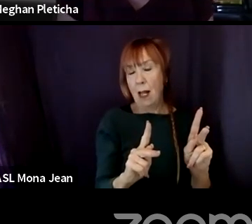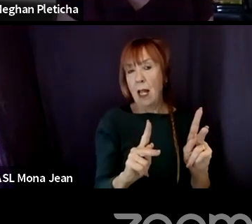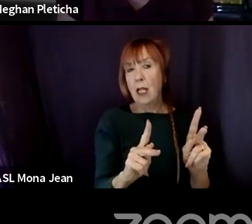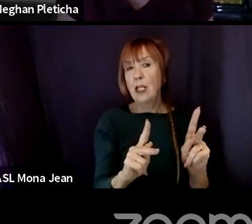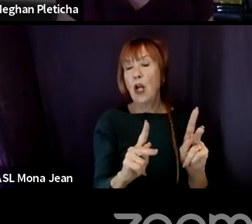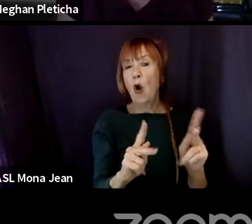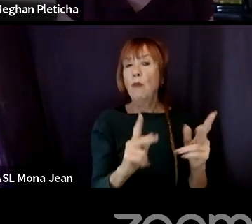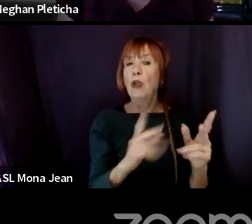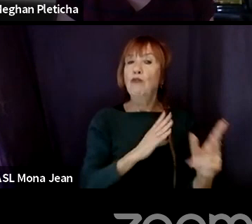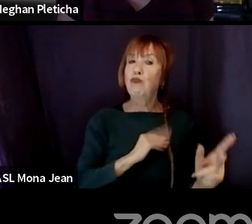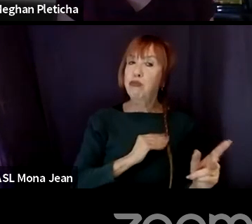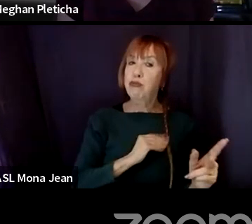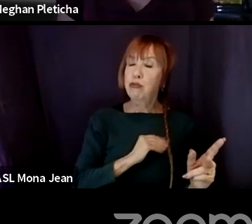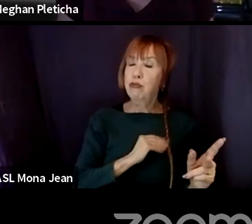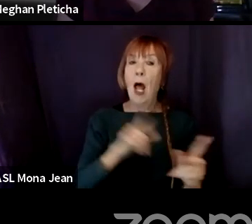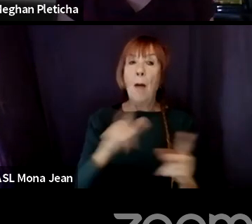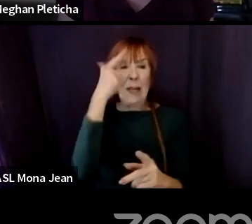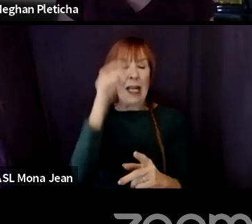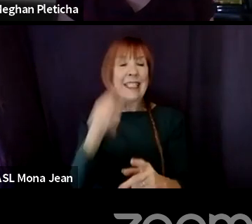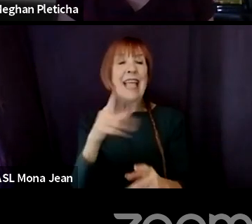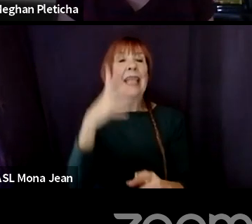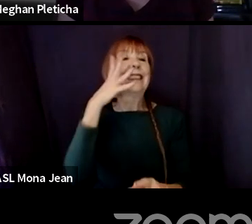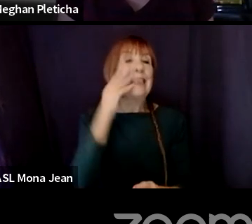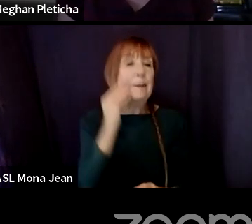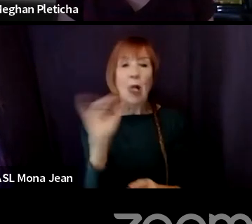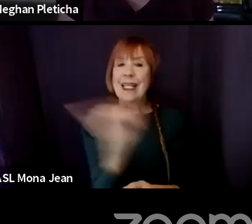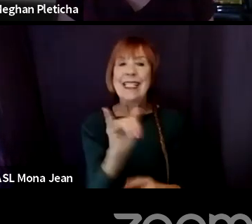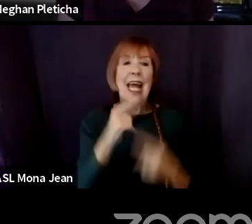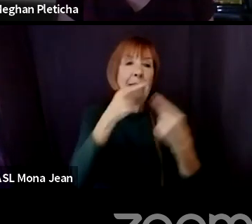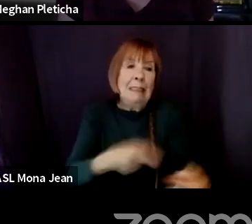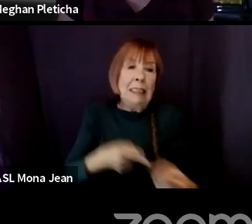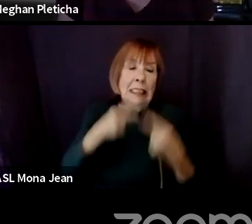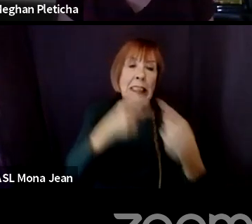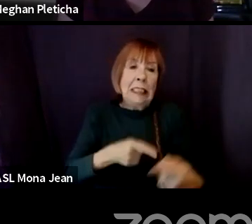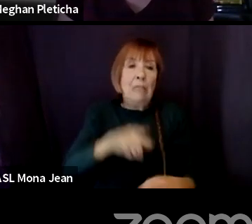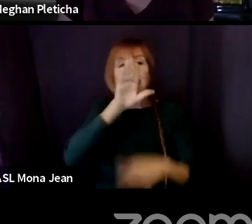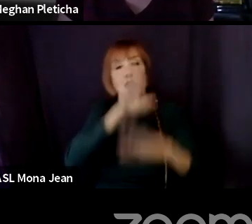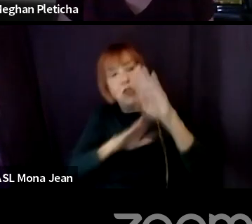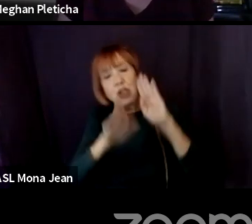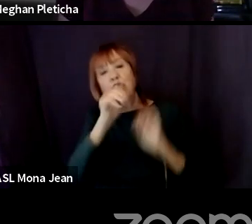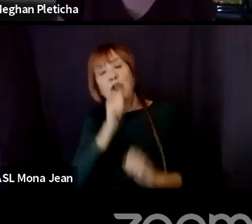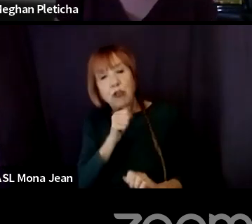trying to get better at writing. And, Yeah. they want to help you hopefully,